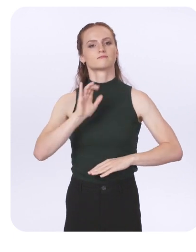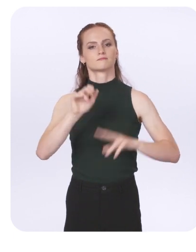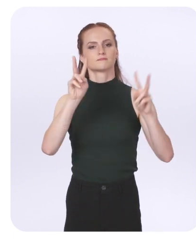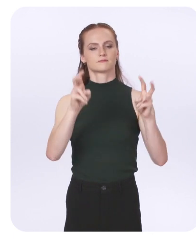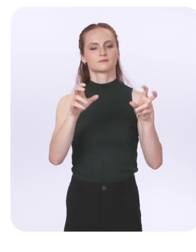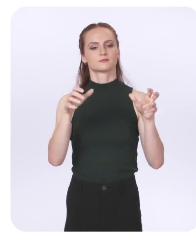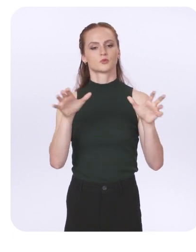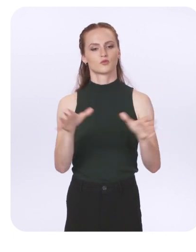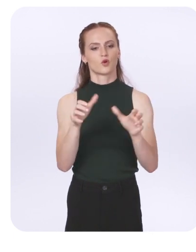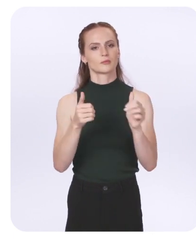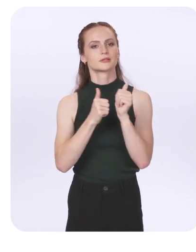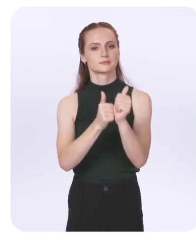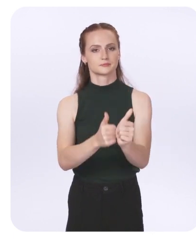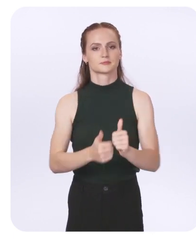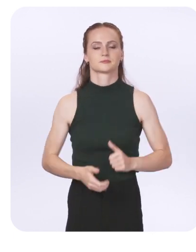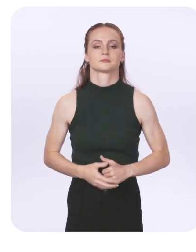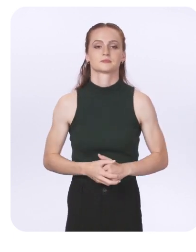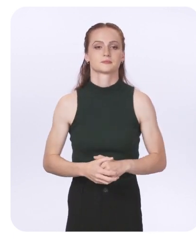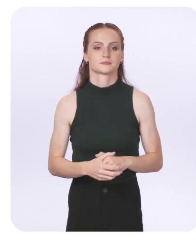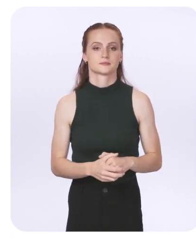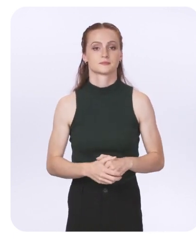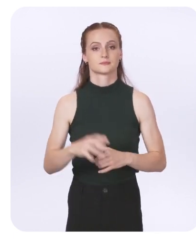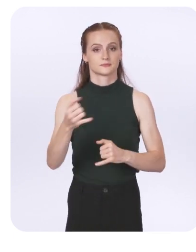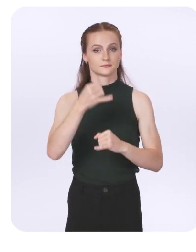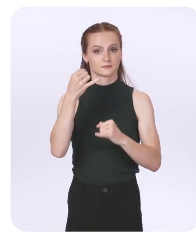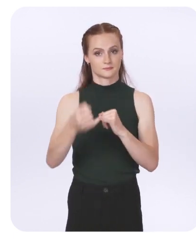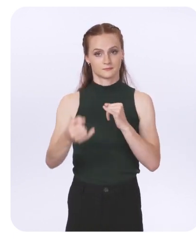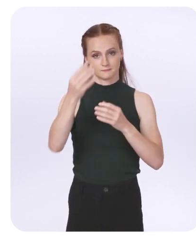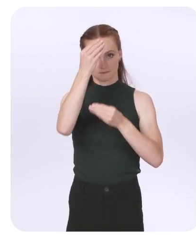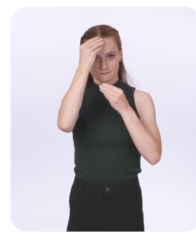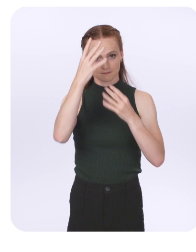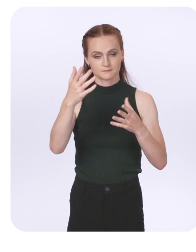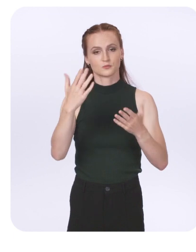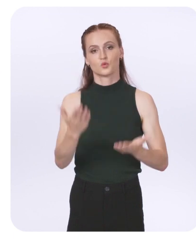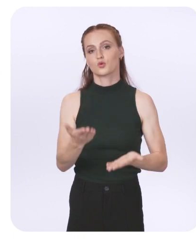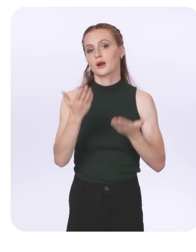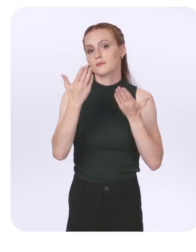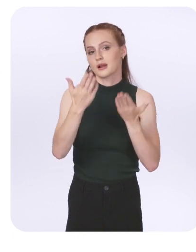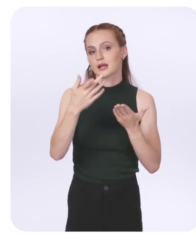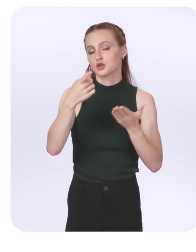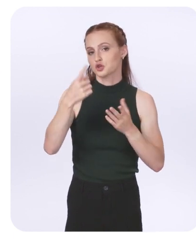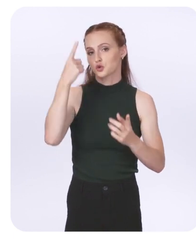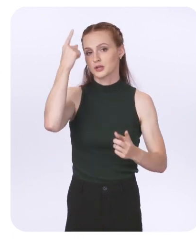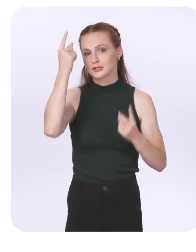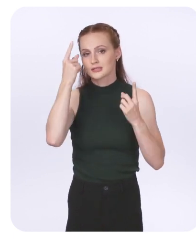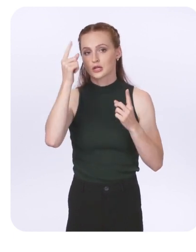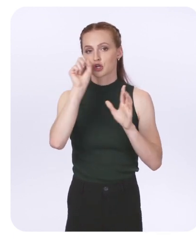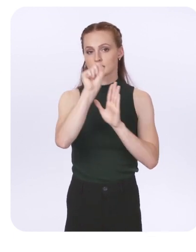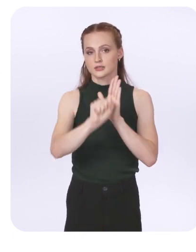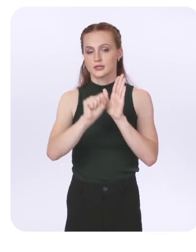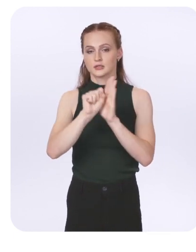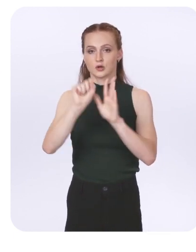the need to adapt and iterate when it comes to your game's key art. I hope I managed to inspire you to effectively measure